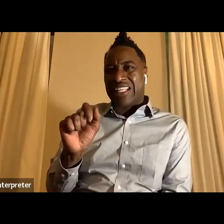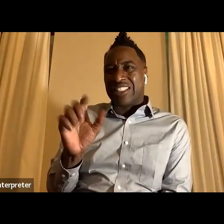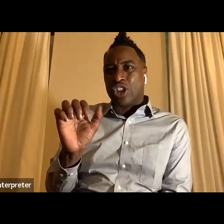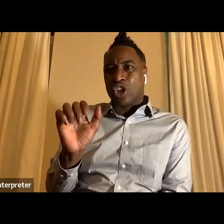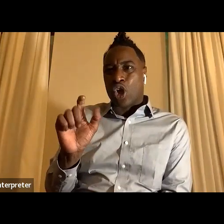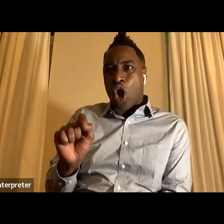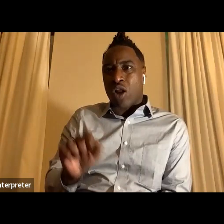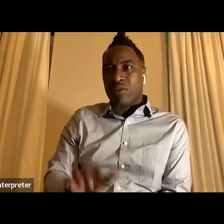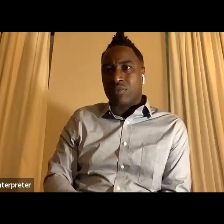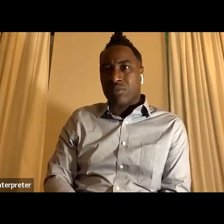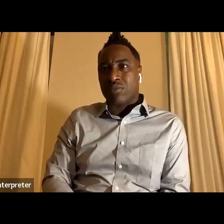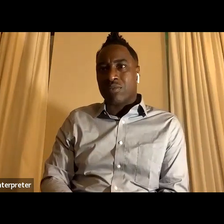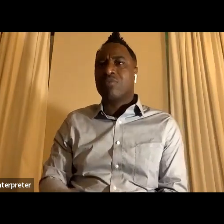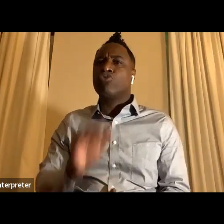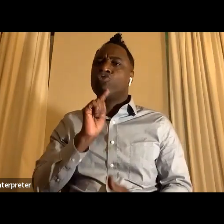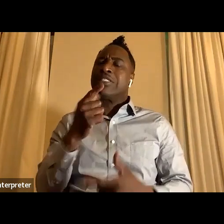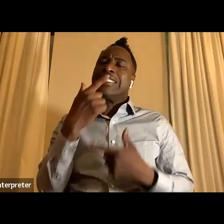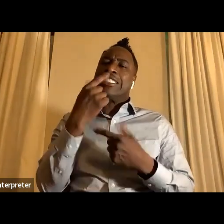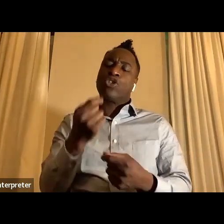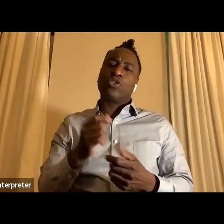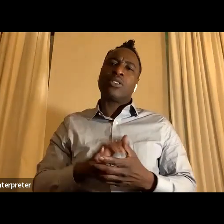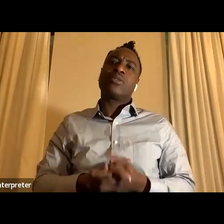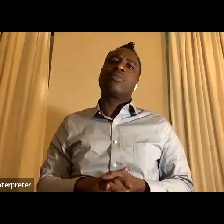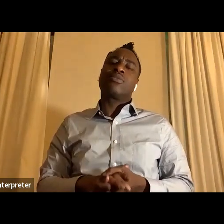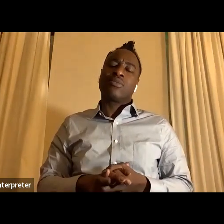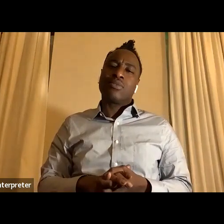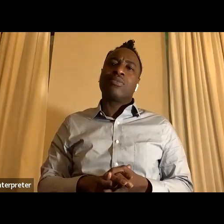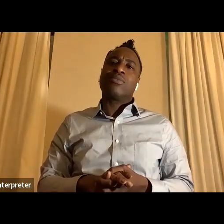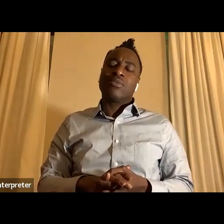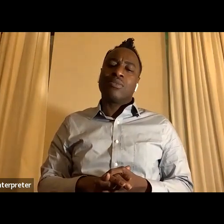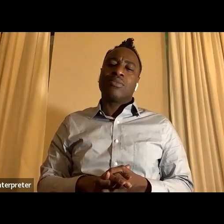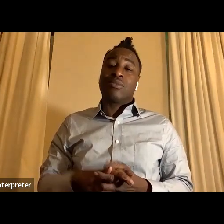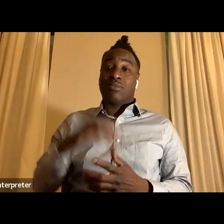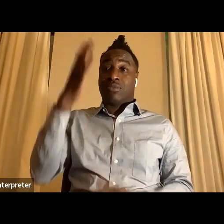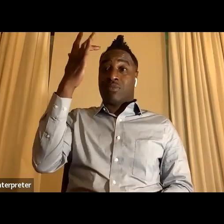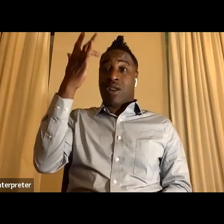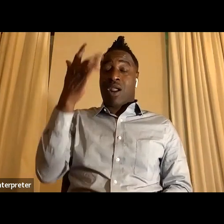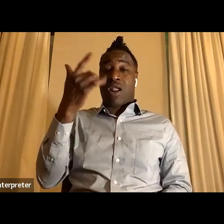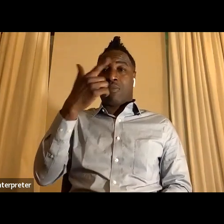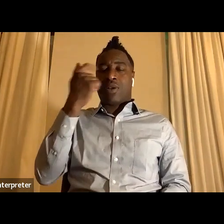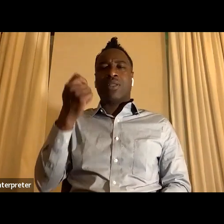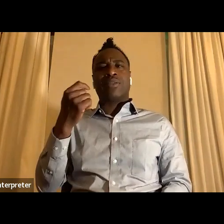is an interesting you know, it's interesting because there's this thing I notice, like